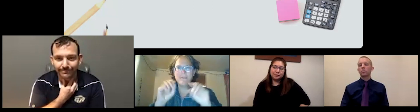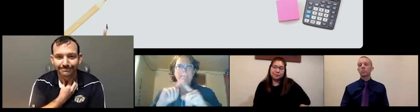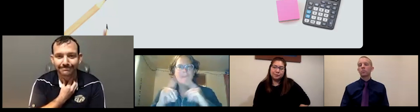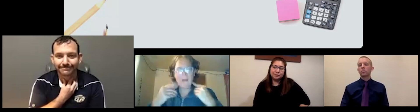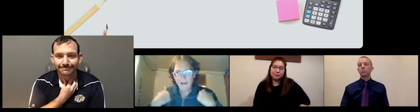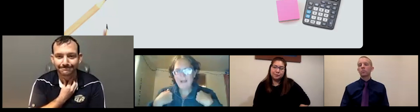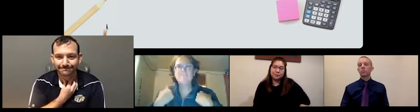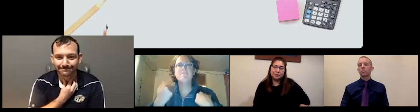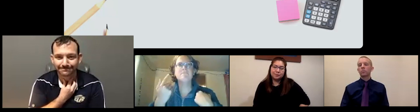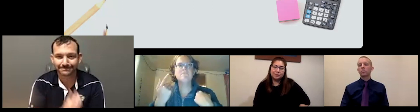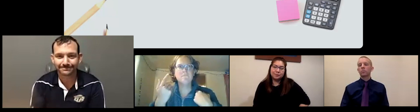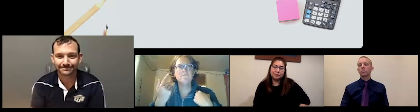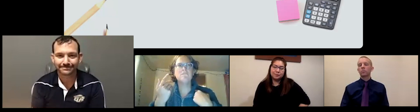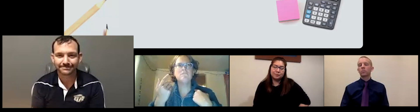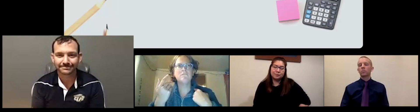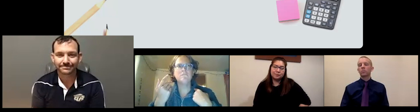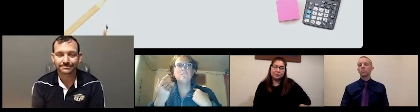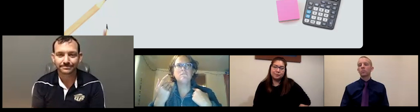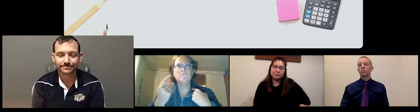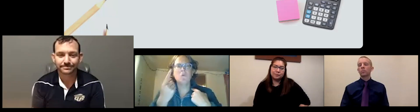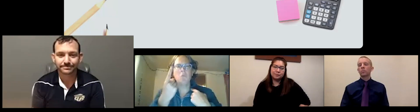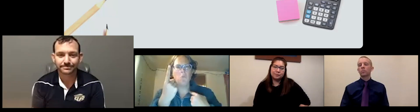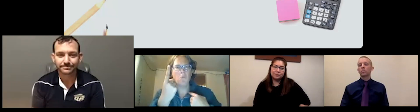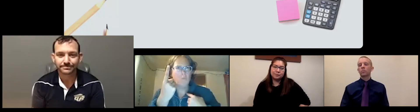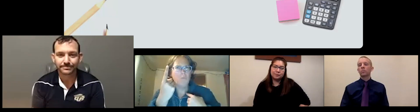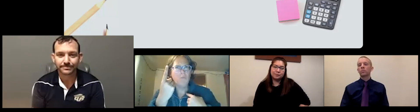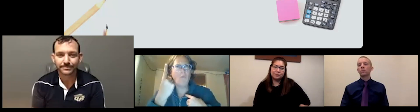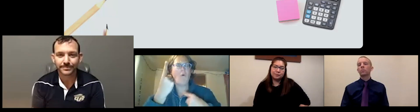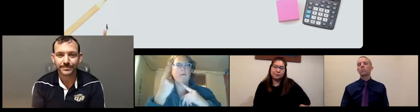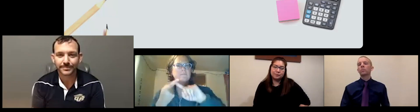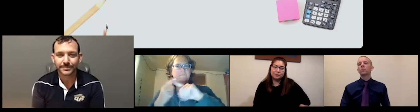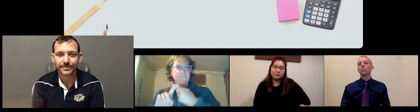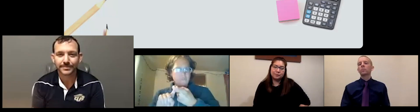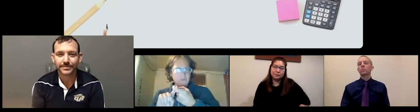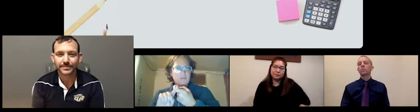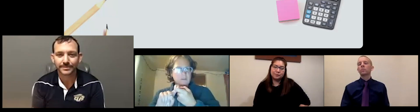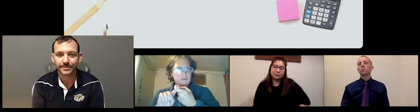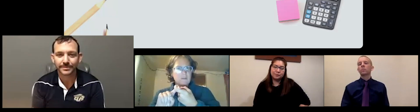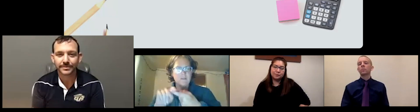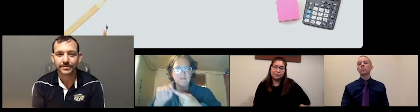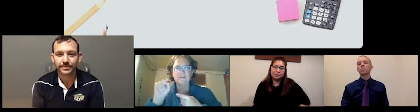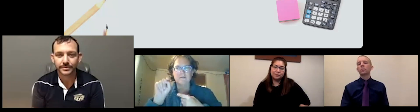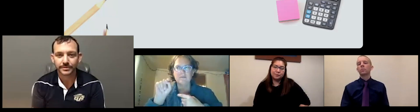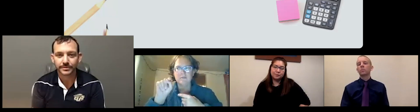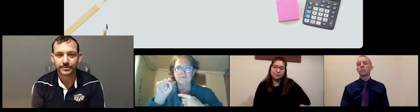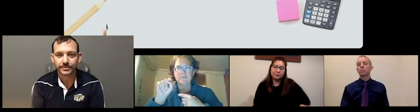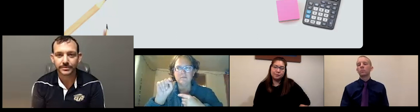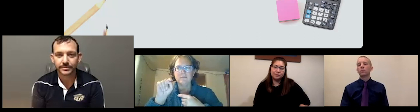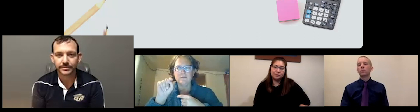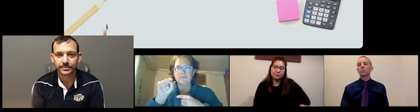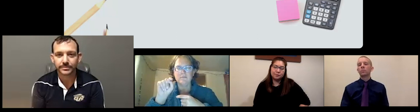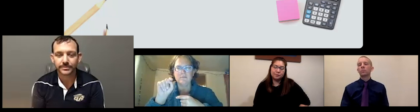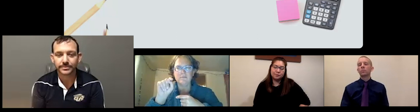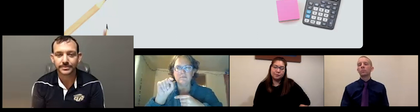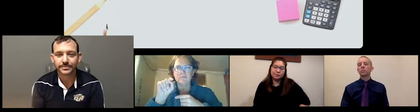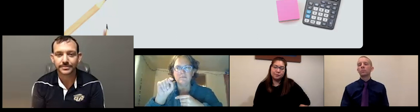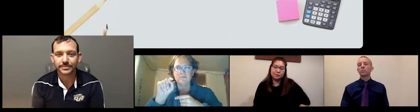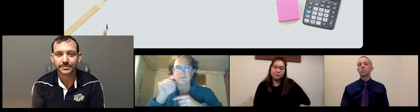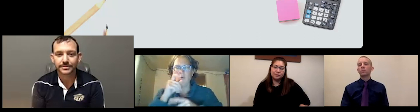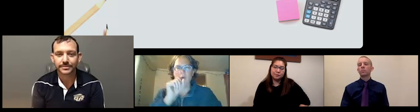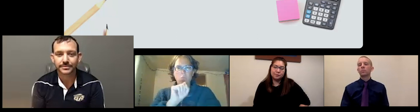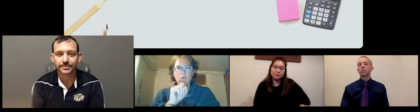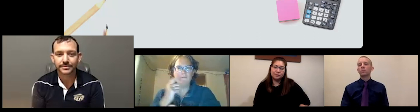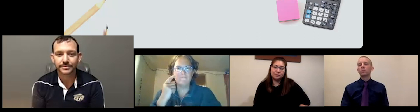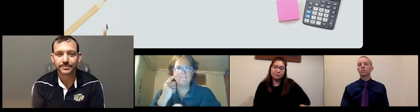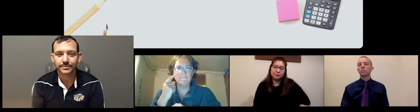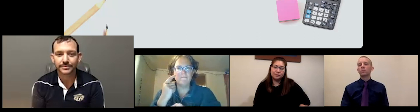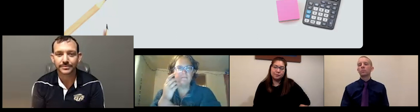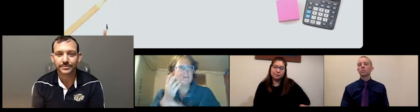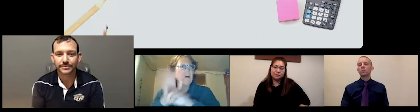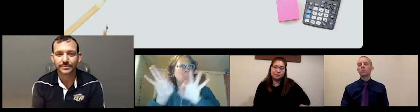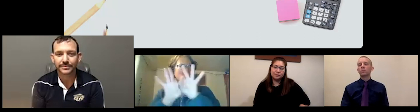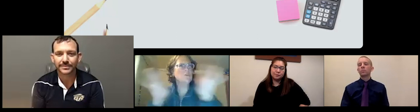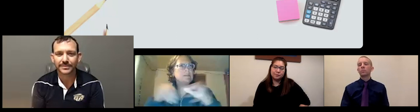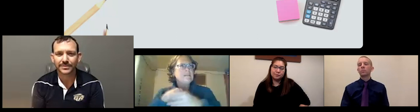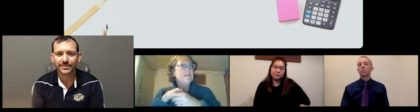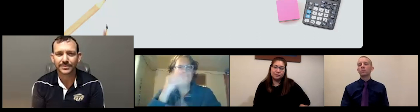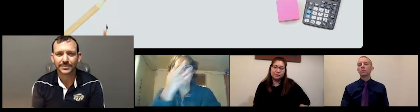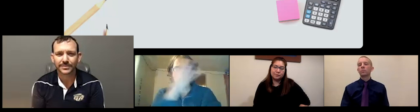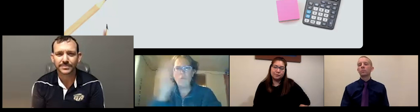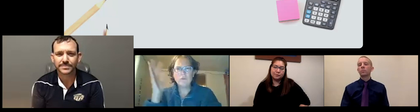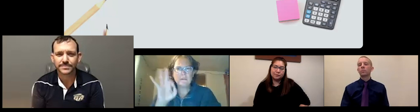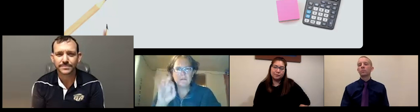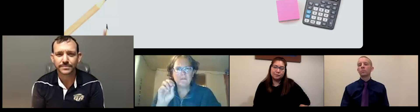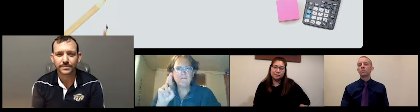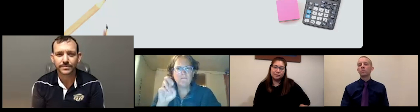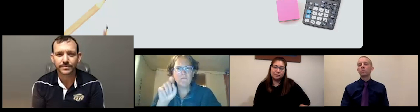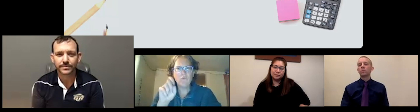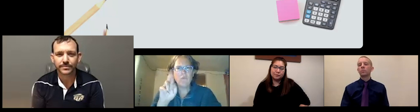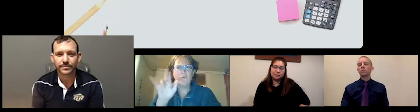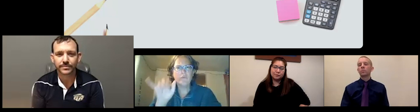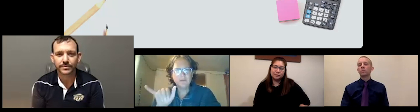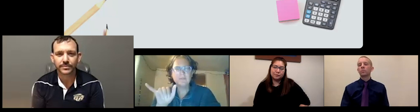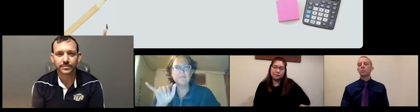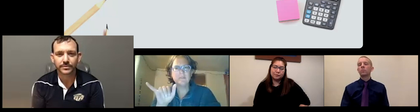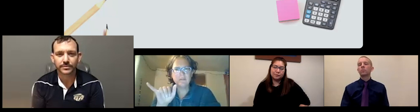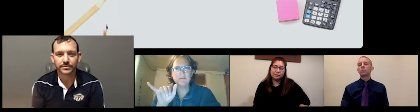But I had one friend who got a degree in forestry.